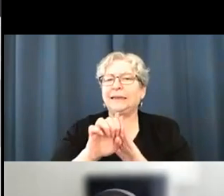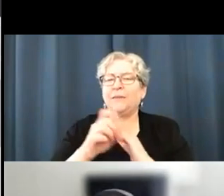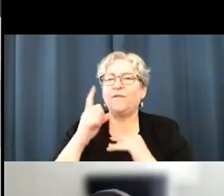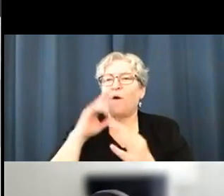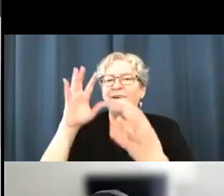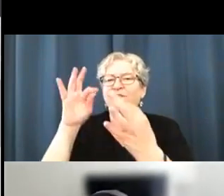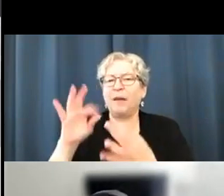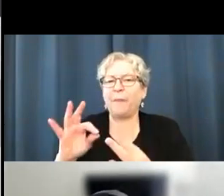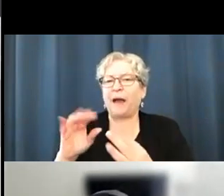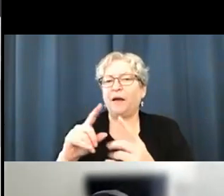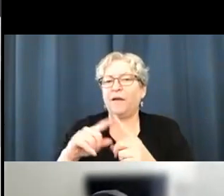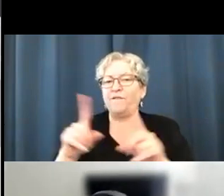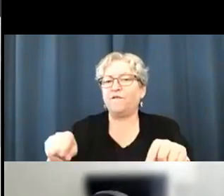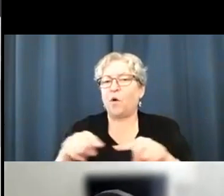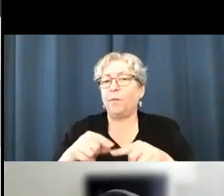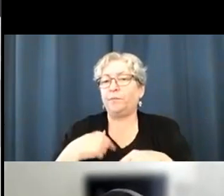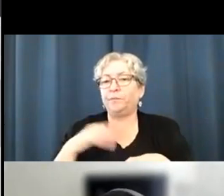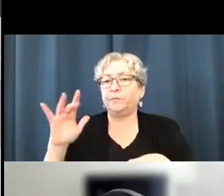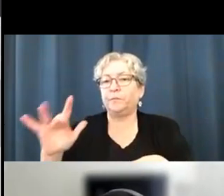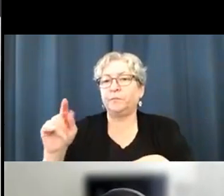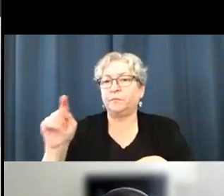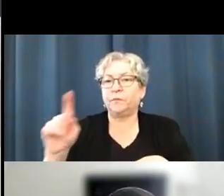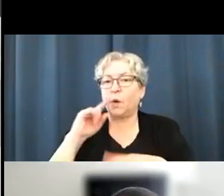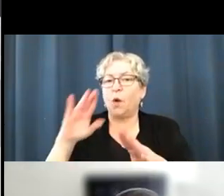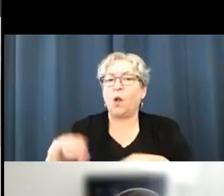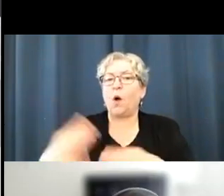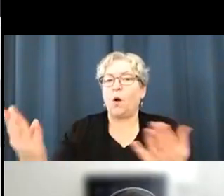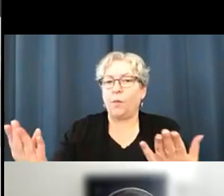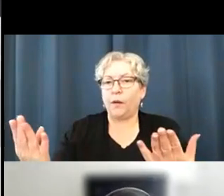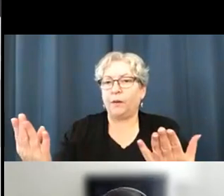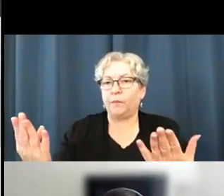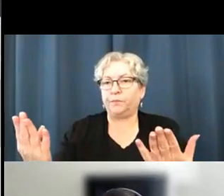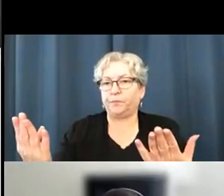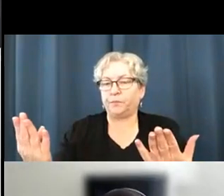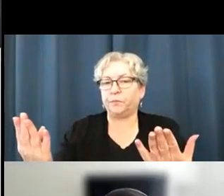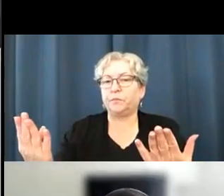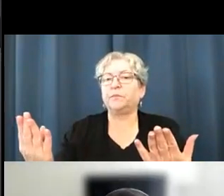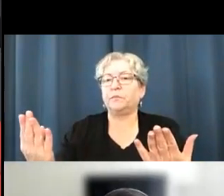And I know that if I click this button here, it will open the feedback form over to the side. So, I'm gonna do that just with my mouse.